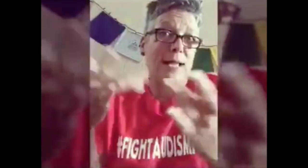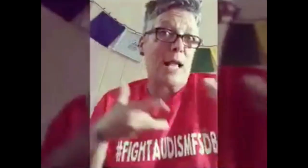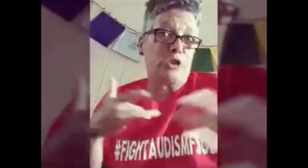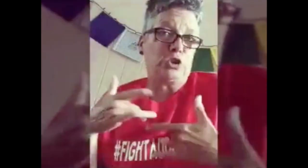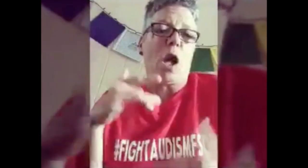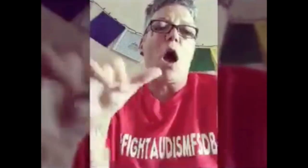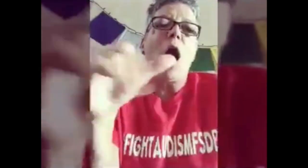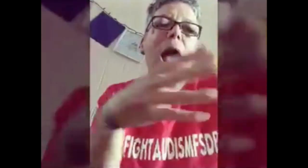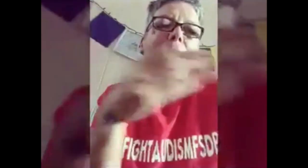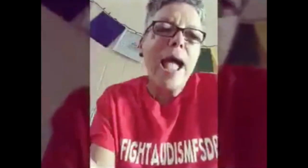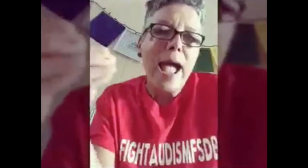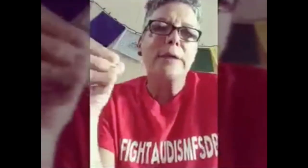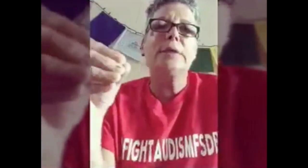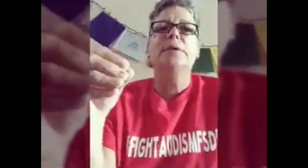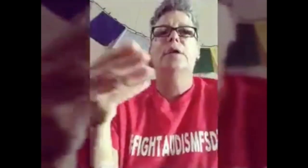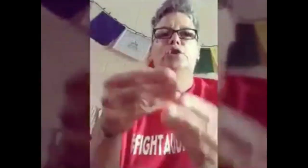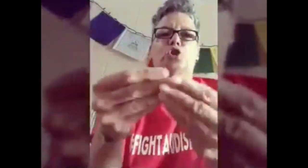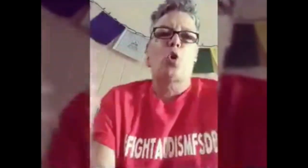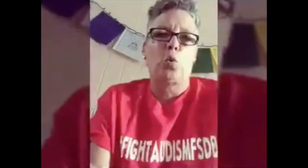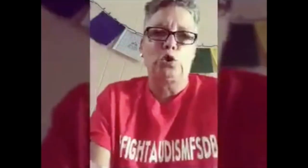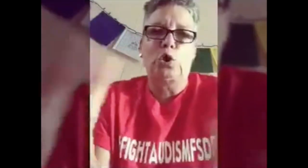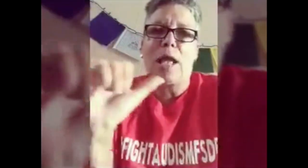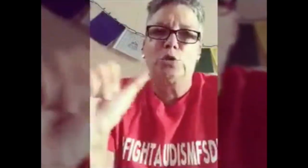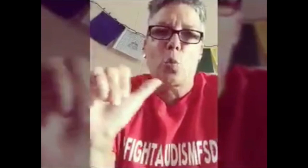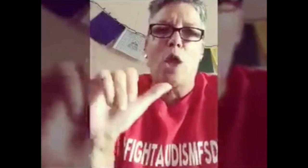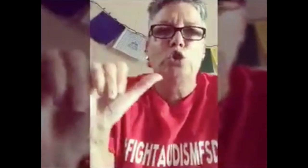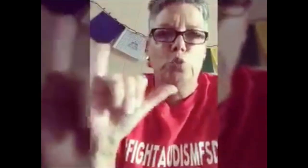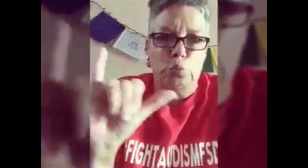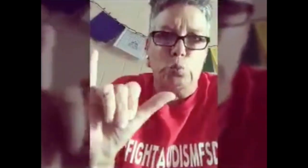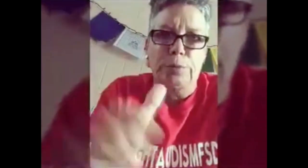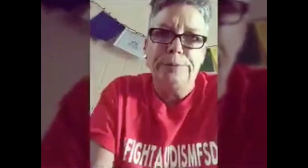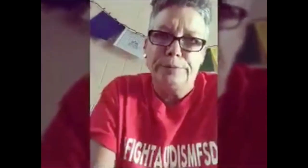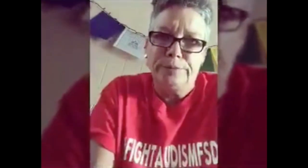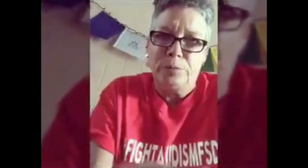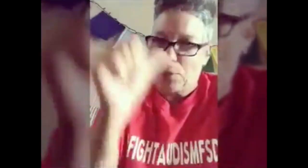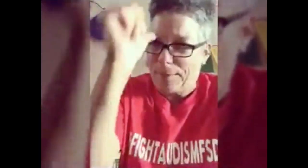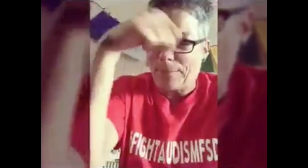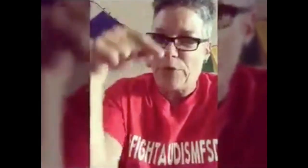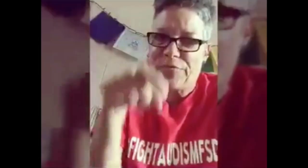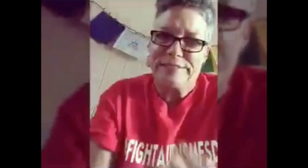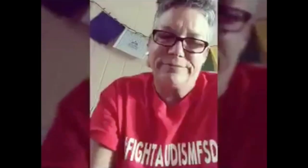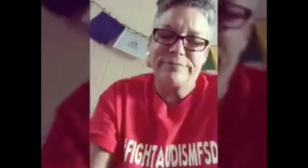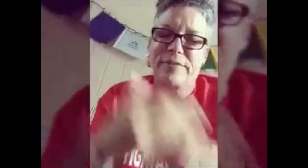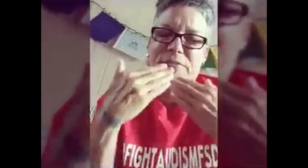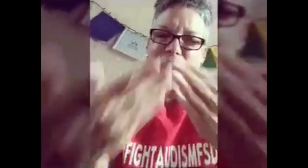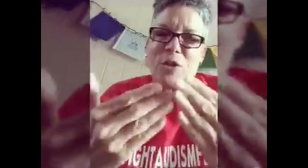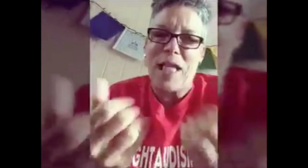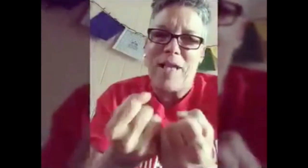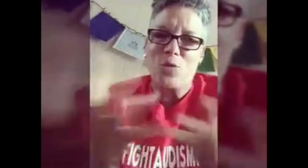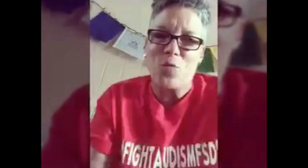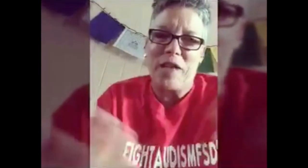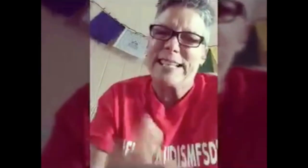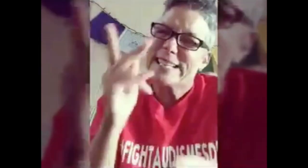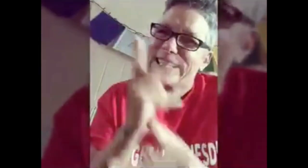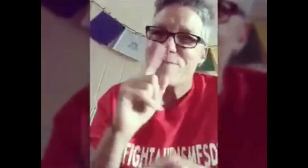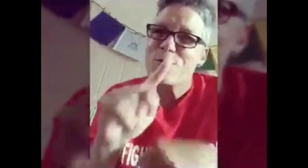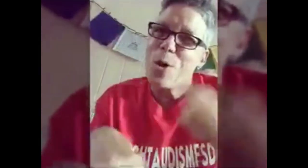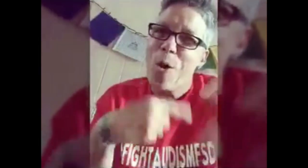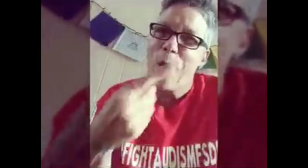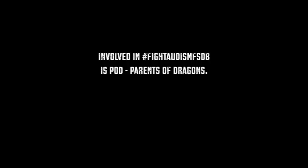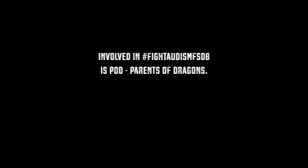bring concerns and solutions as well. Remember this. Thank you everybody and keep on going.